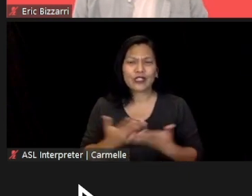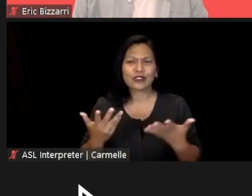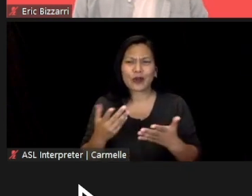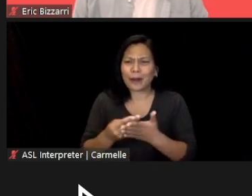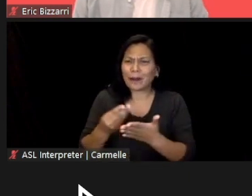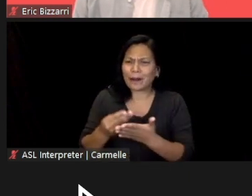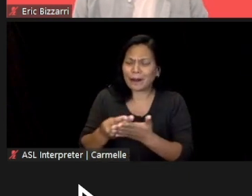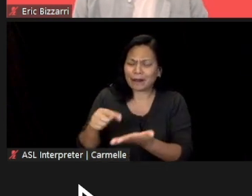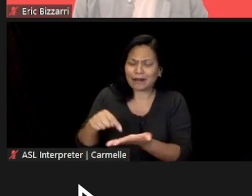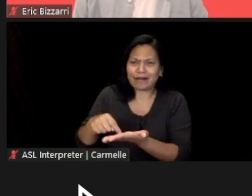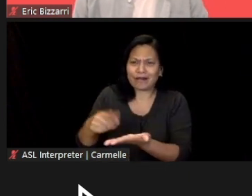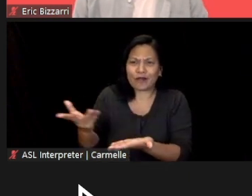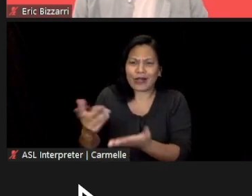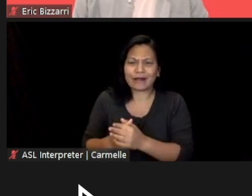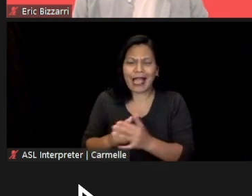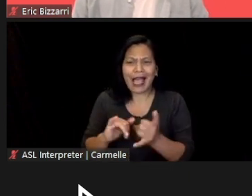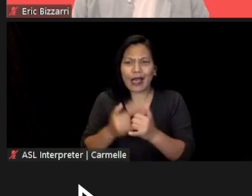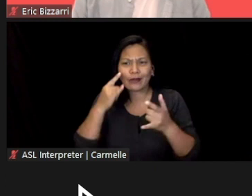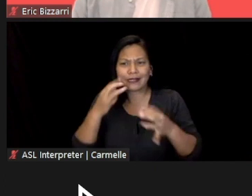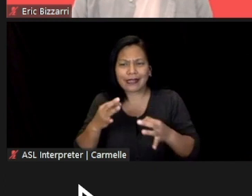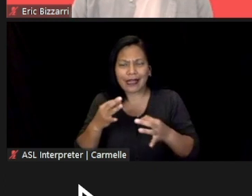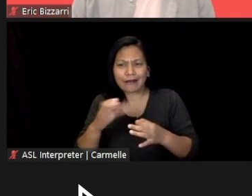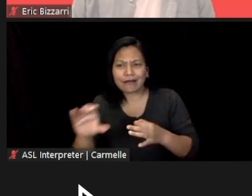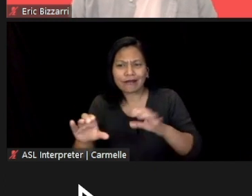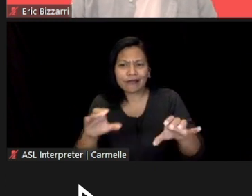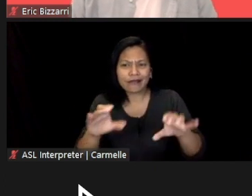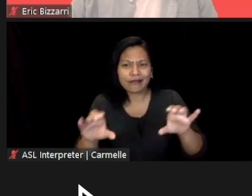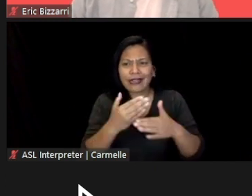So how do we give this money out?